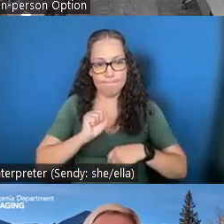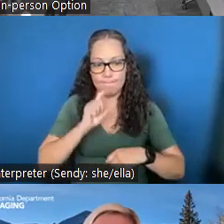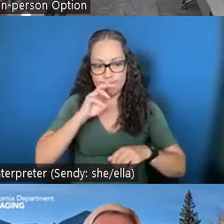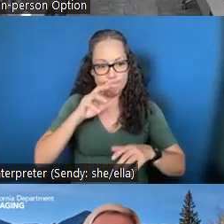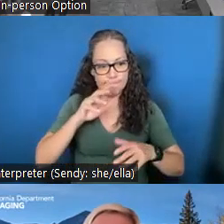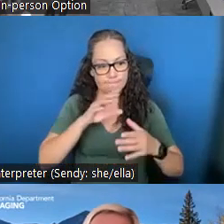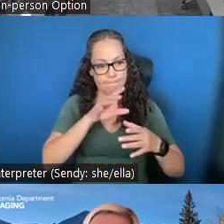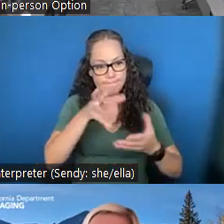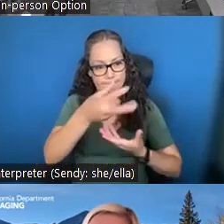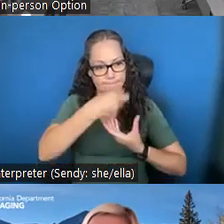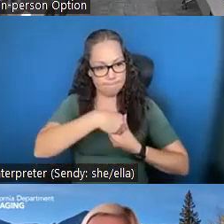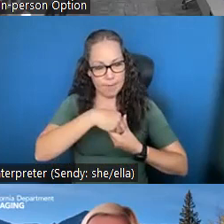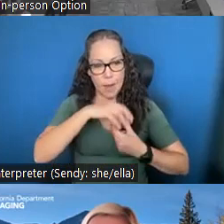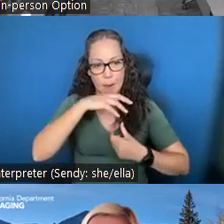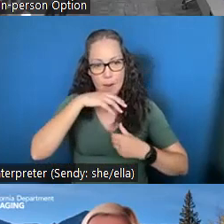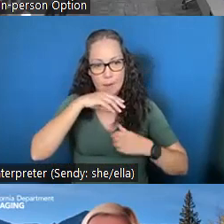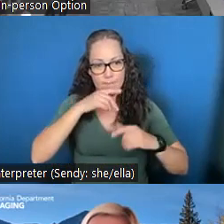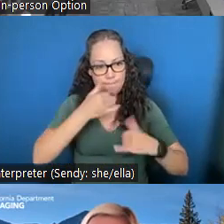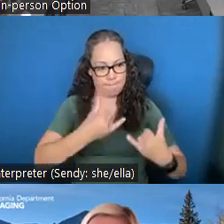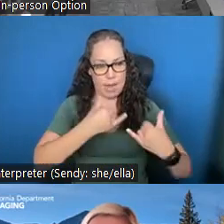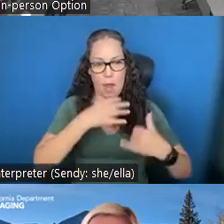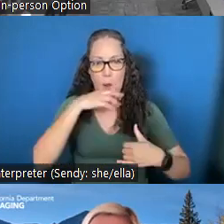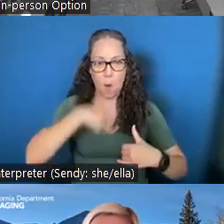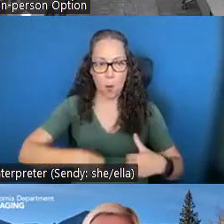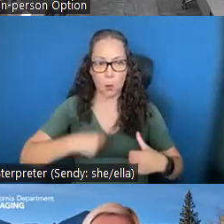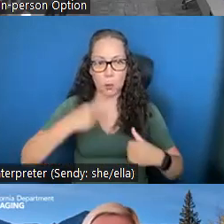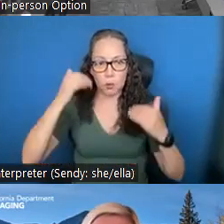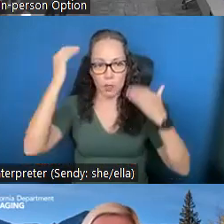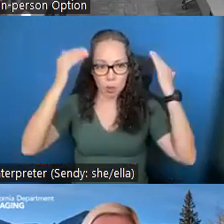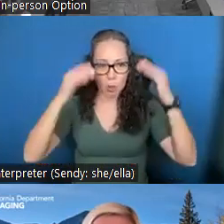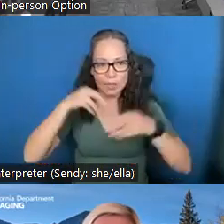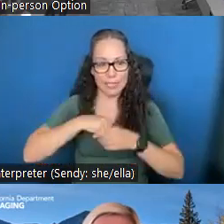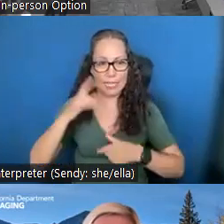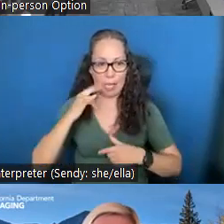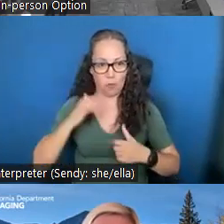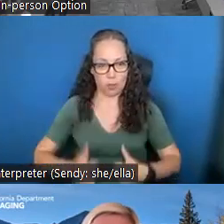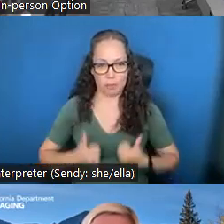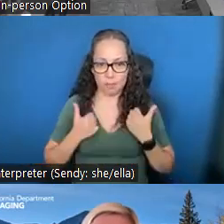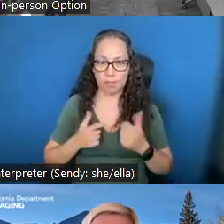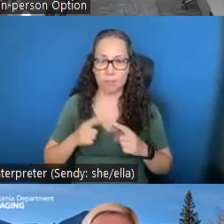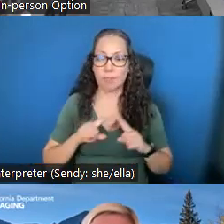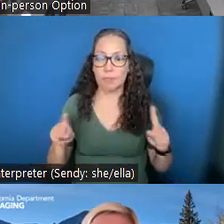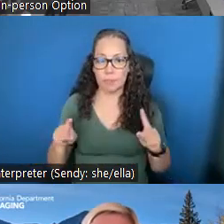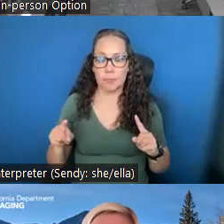developed project personas this is something that the steering committee generated um we